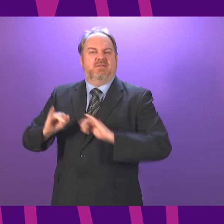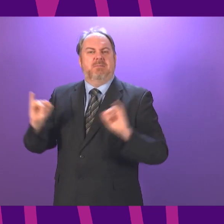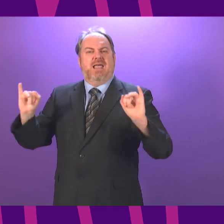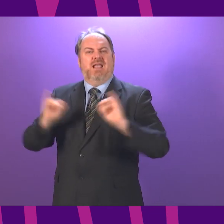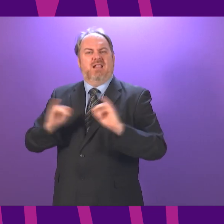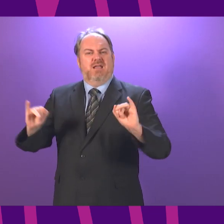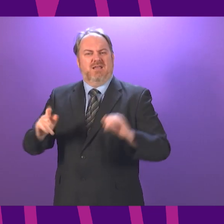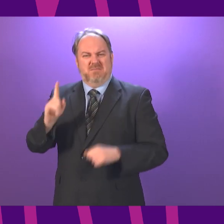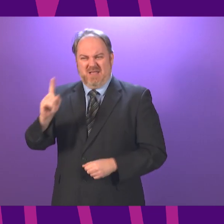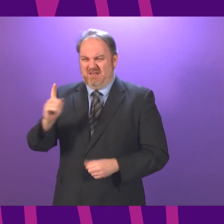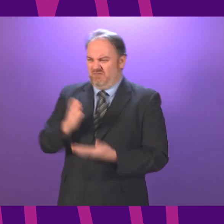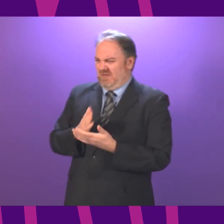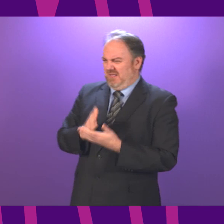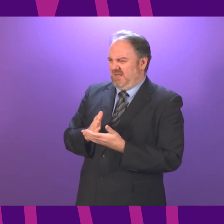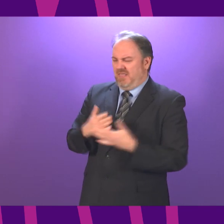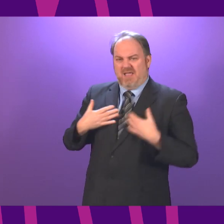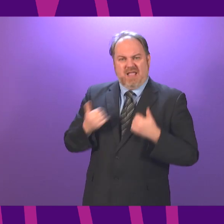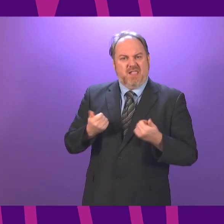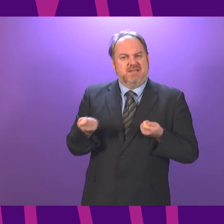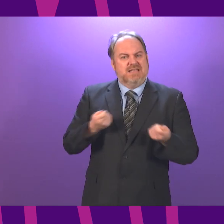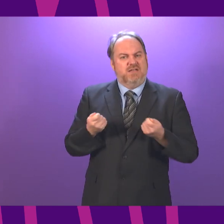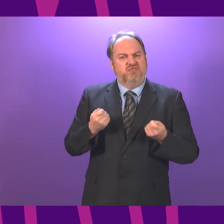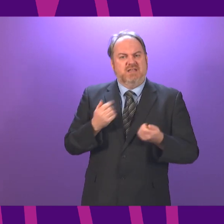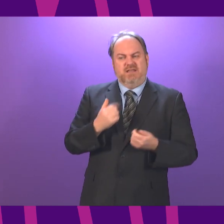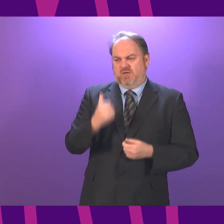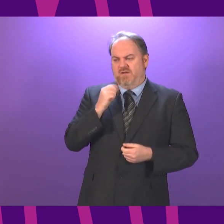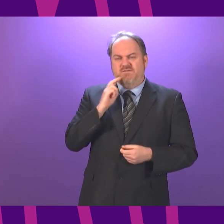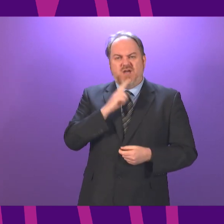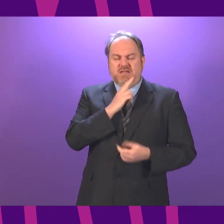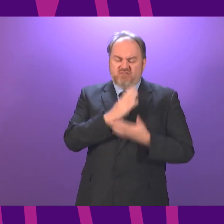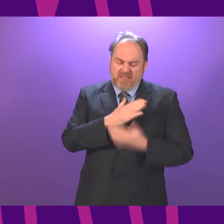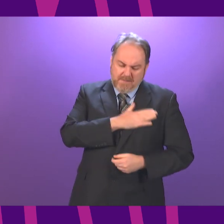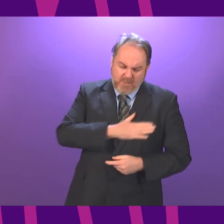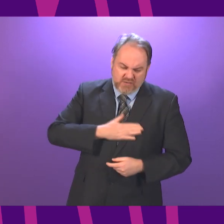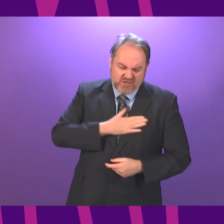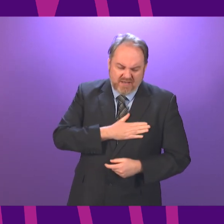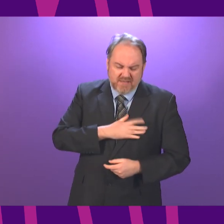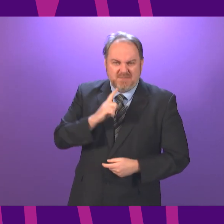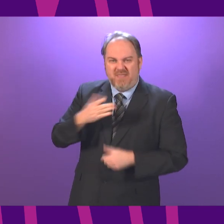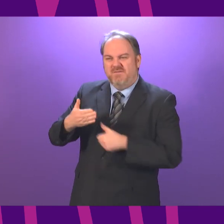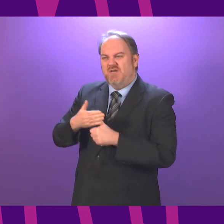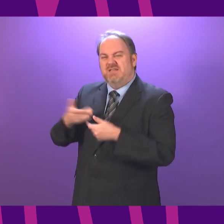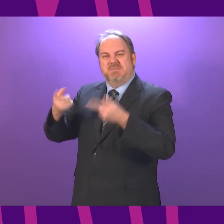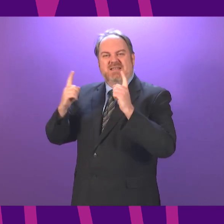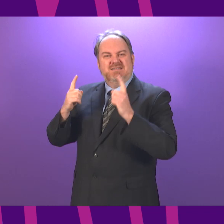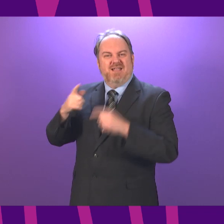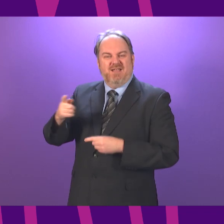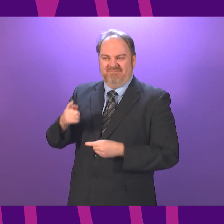change in tone from the profuse apology of the Cabinet Secretary for Health and Sport on Friday. The First Minister got what she wanted, which was a cheap headline, but the country did not